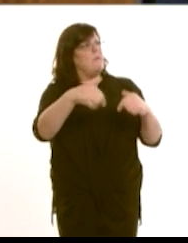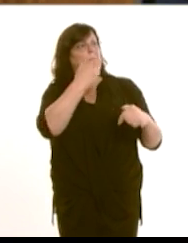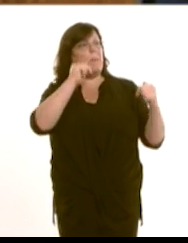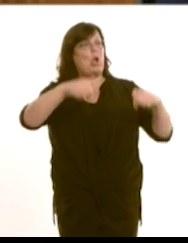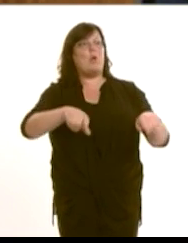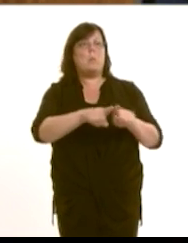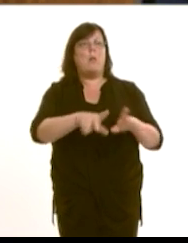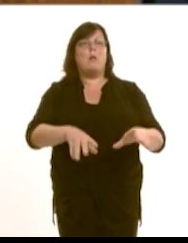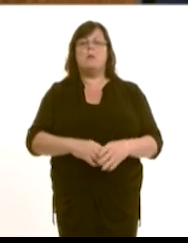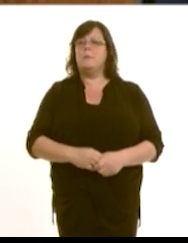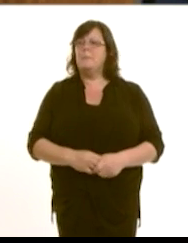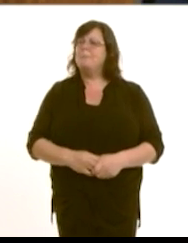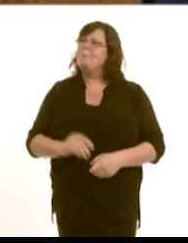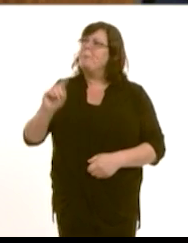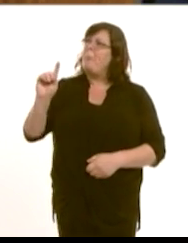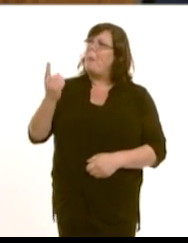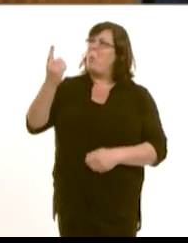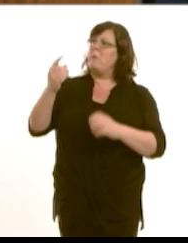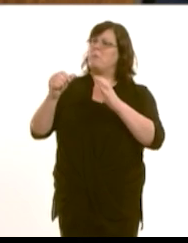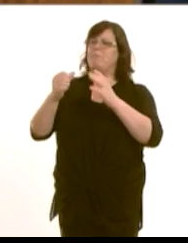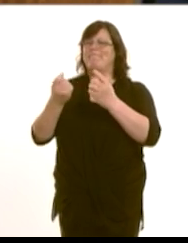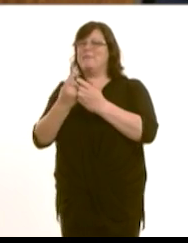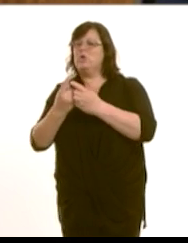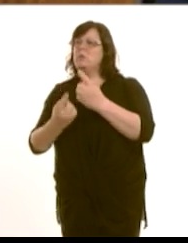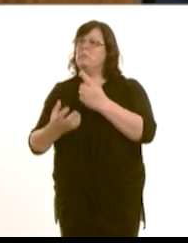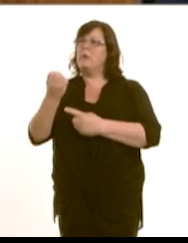Davies: One of the issues that was identified in the report is the retention of staff.